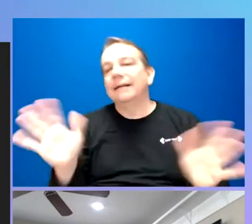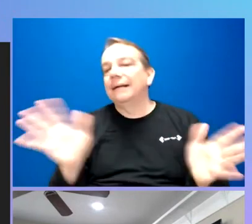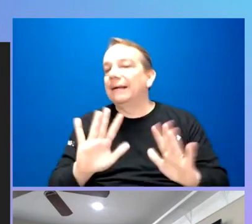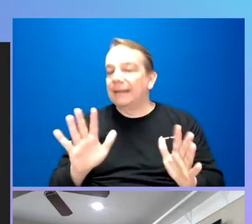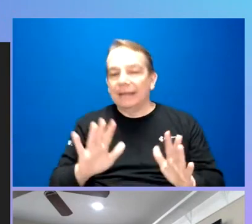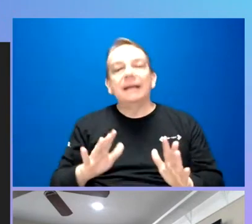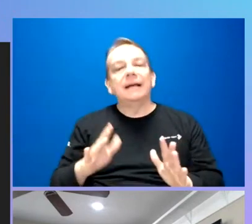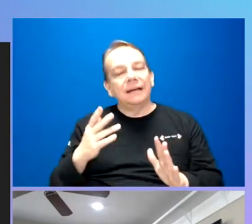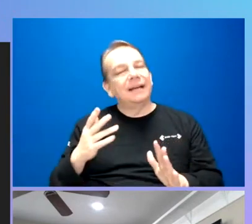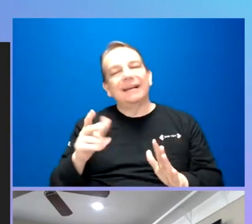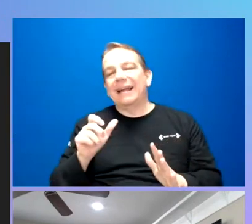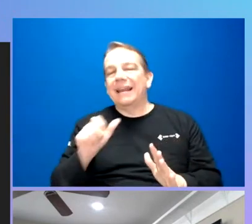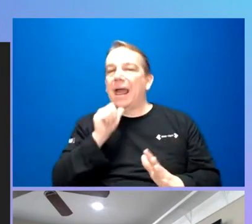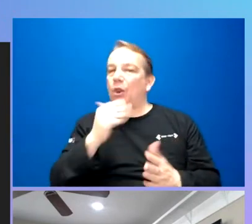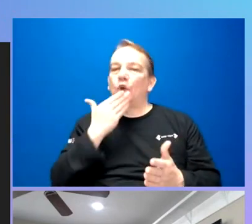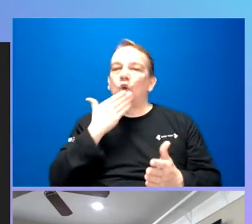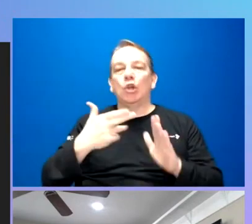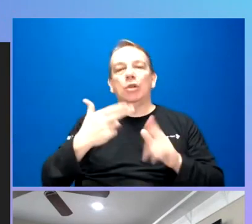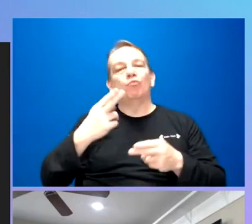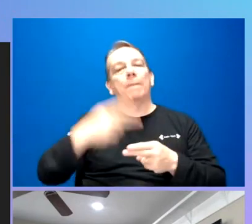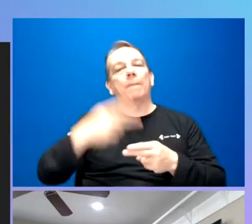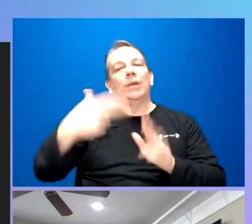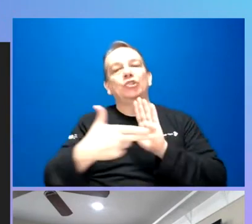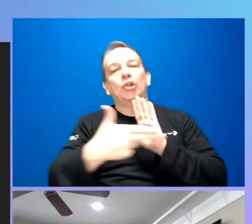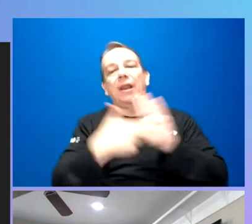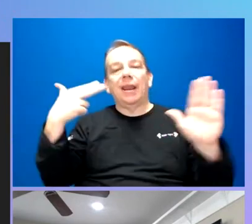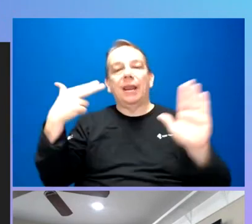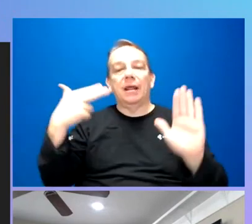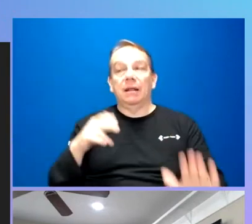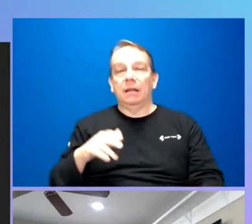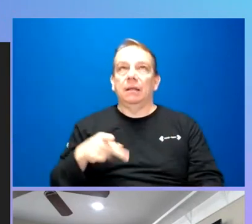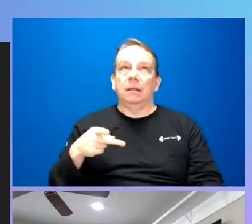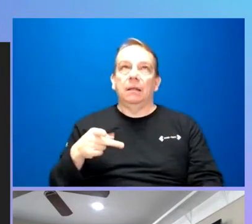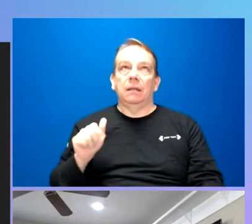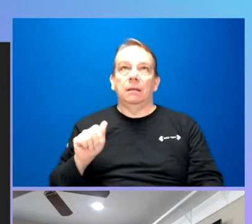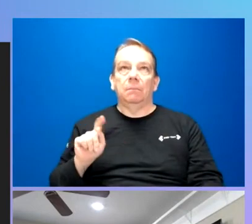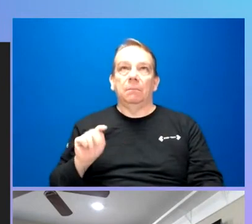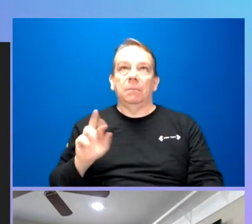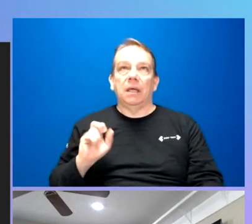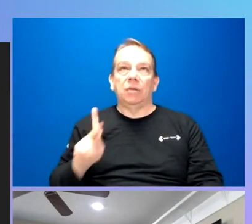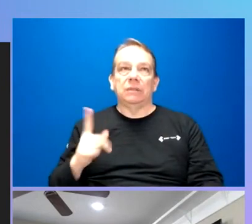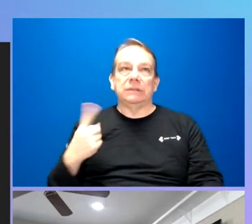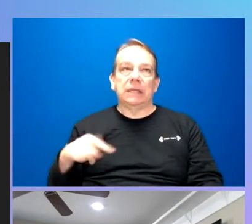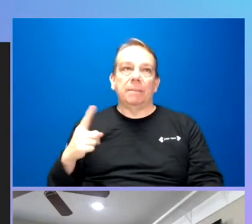good thing because you get a reputation. Uh oh. Patrick's coming. He's going to want something. And as soon as I